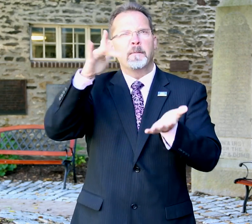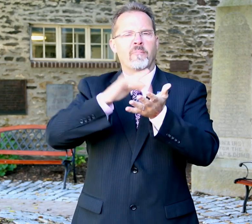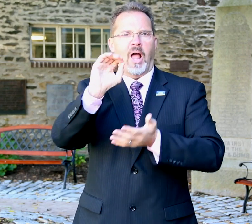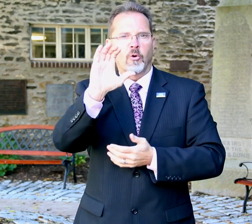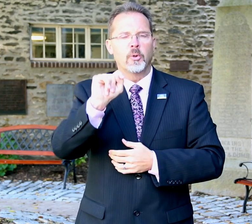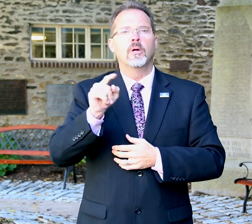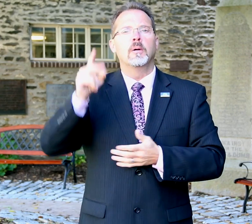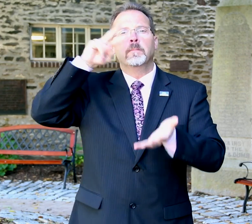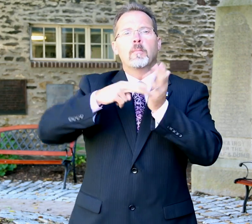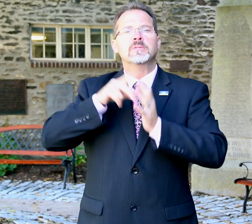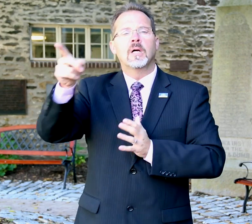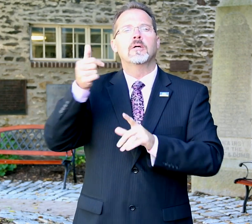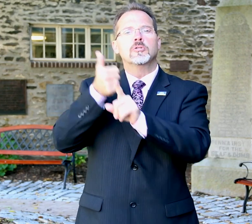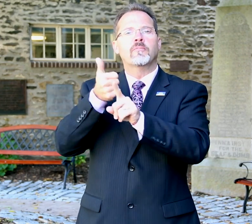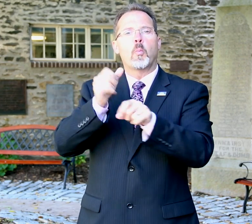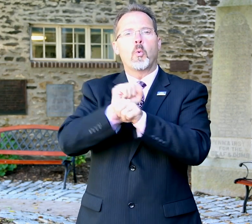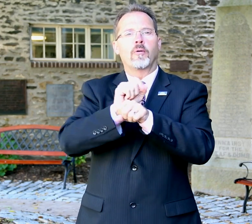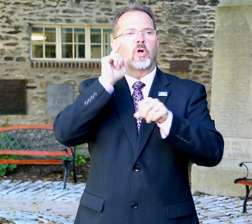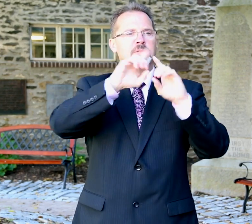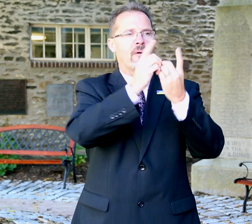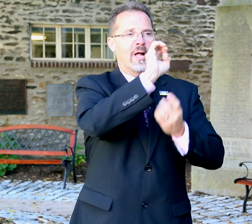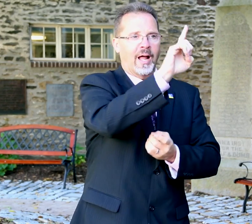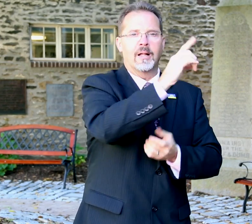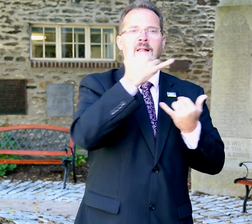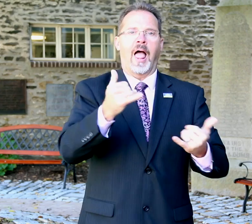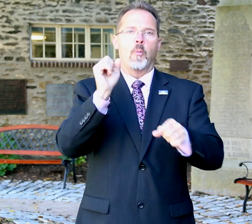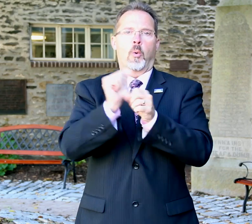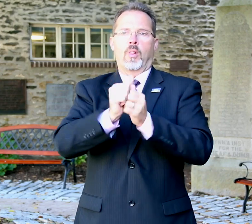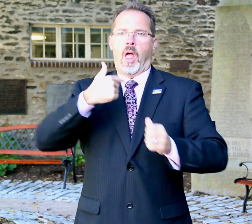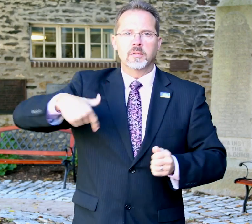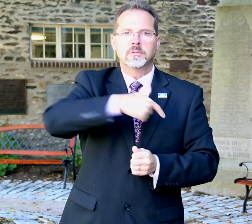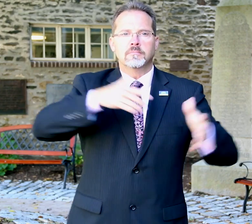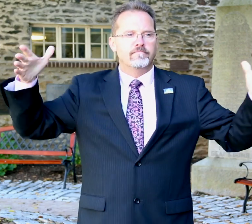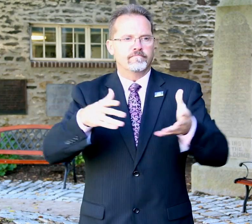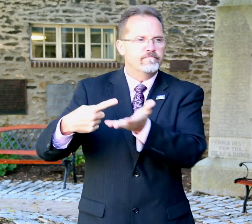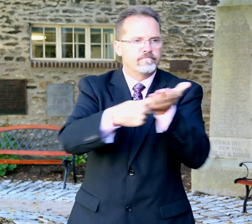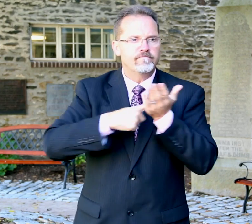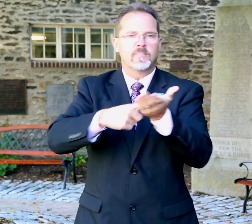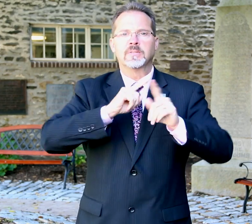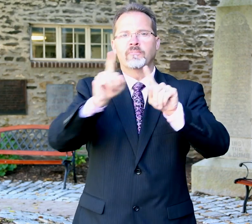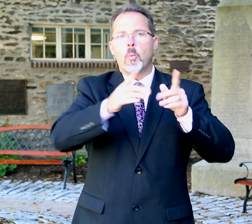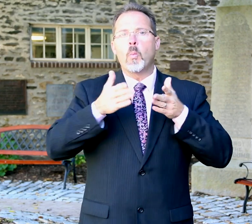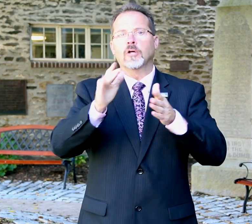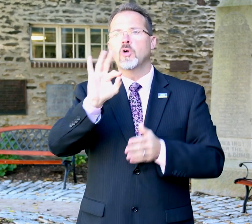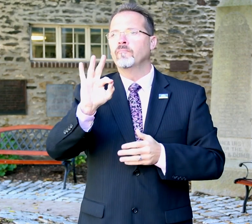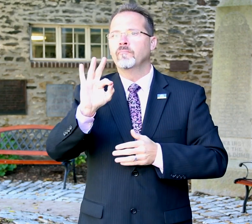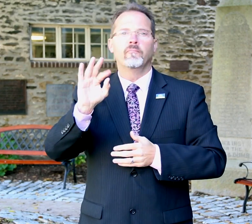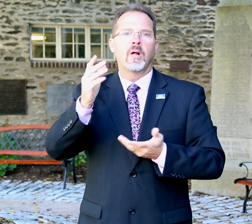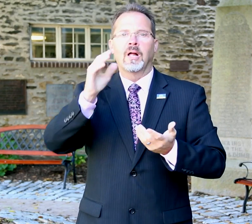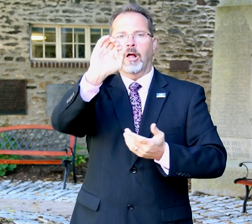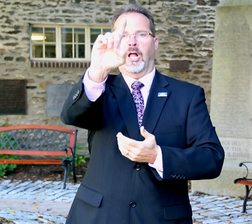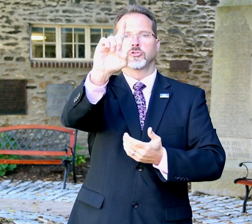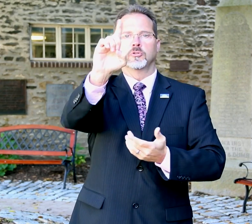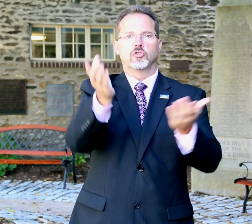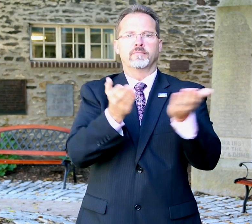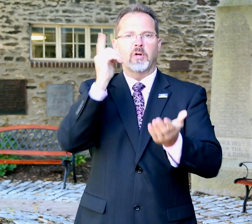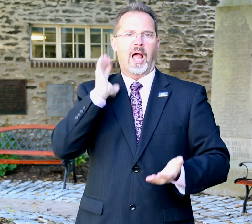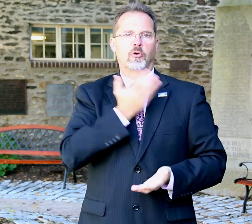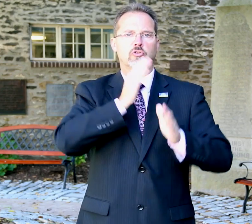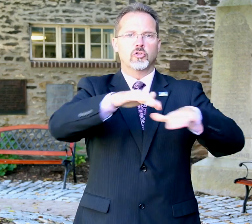mid-October, the purpose is how she works with the Department of Education and now how she can work with us together to discuss educational services to our children.